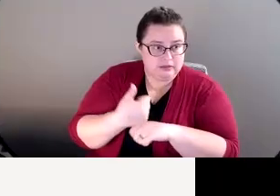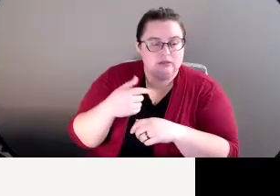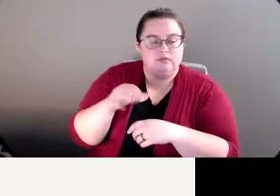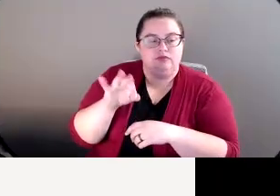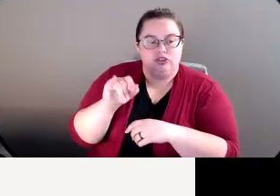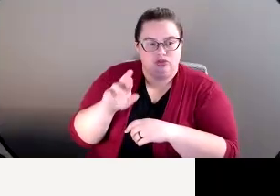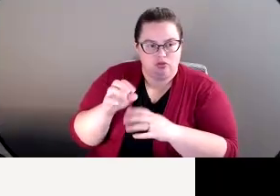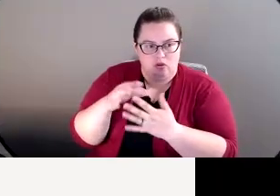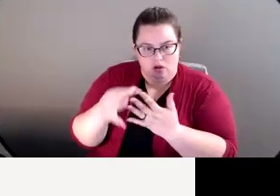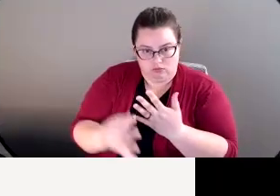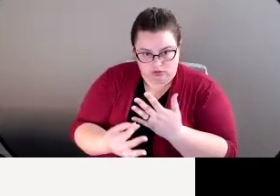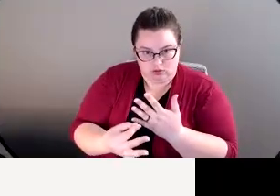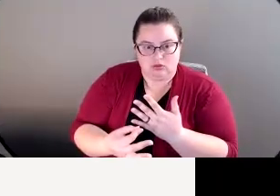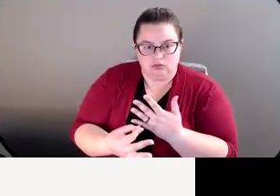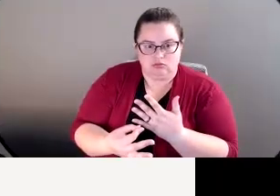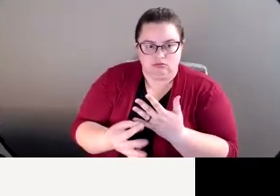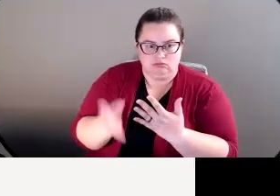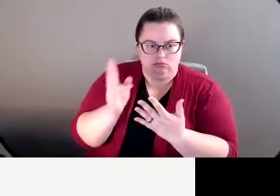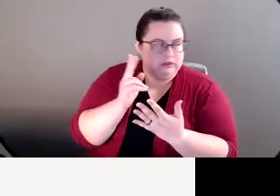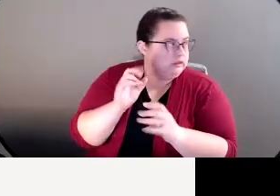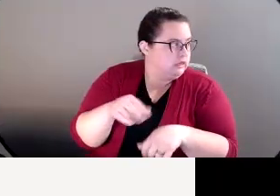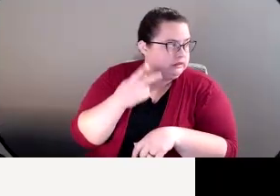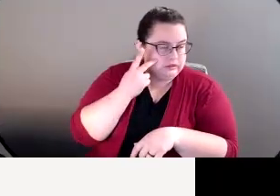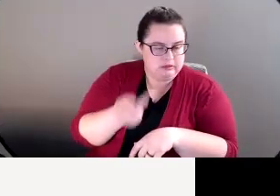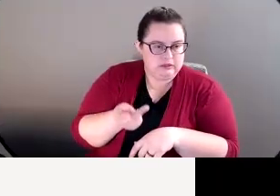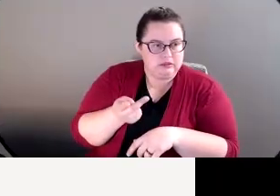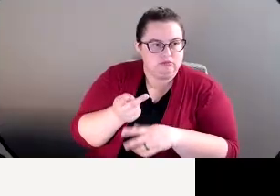tab, you'll be able to see these, next couple feature